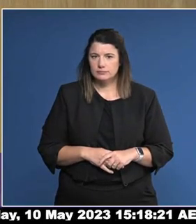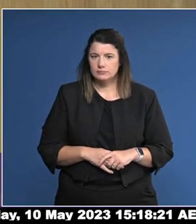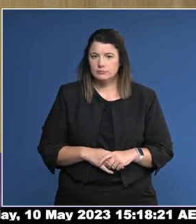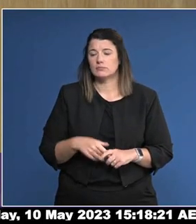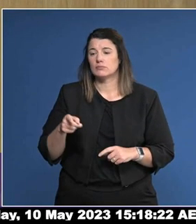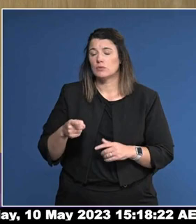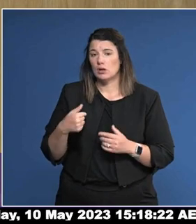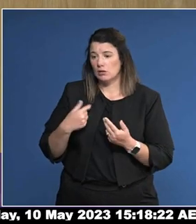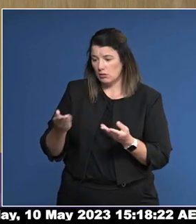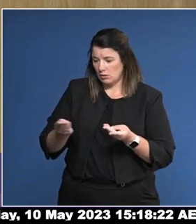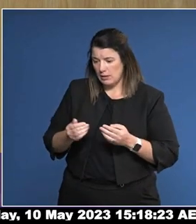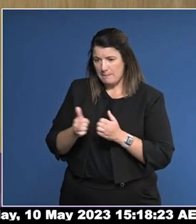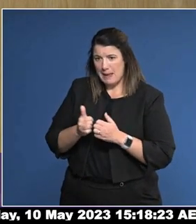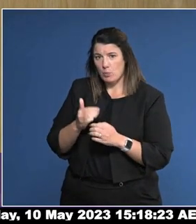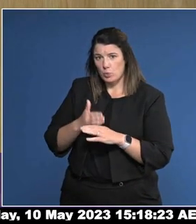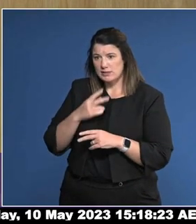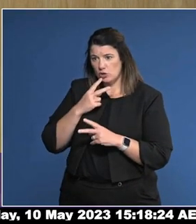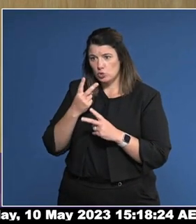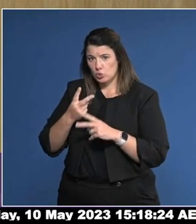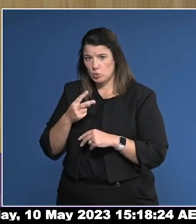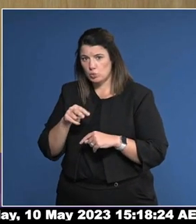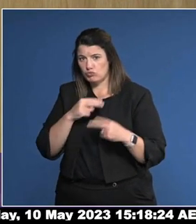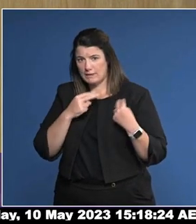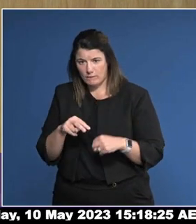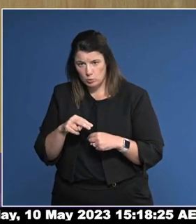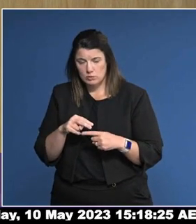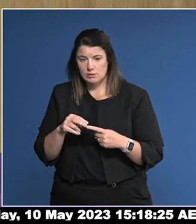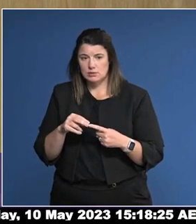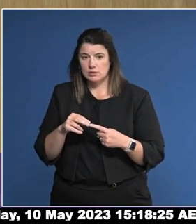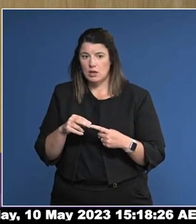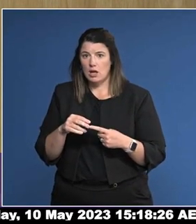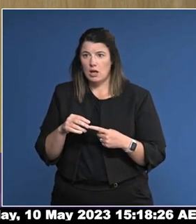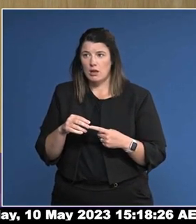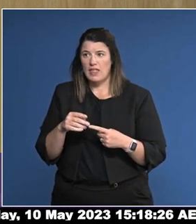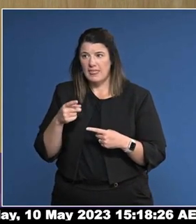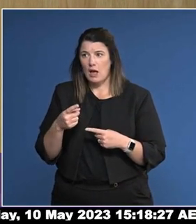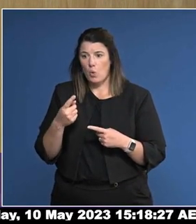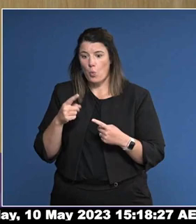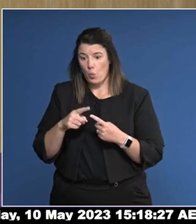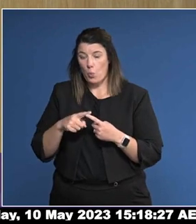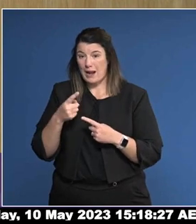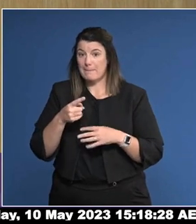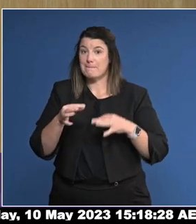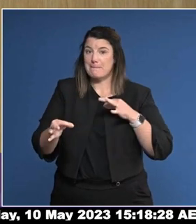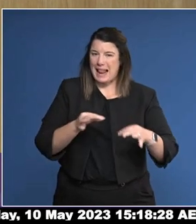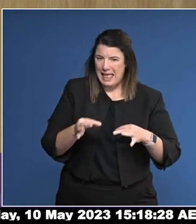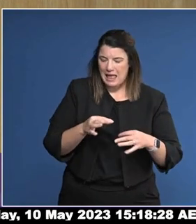that indicated that there were two reviews that were either undertaken or at least one of them was planned to be undertaken while the other one was undertaken.